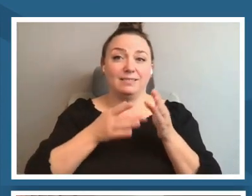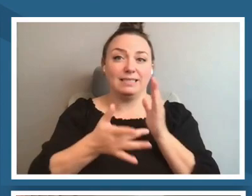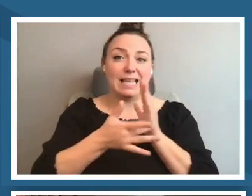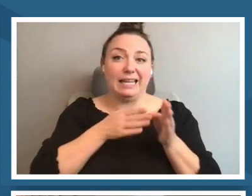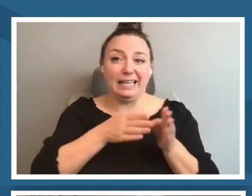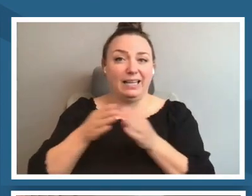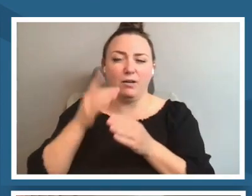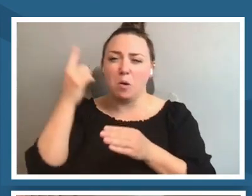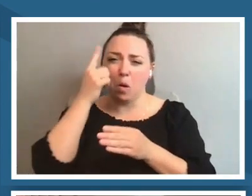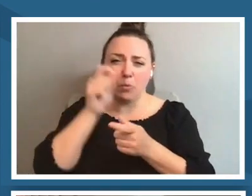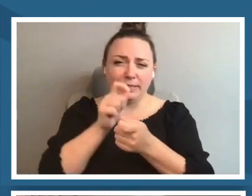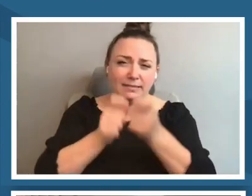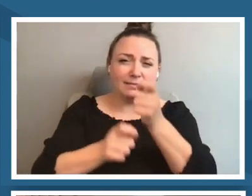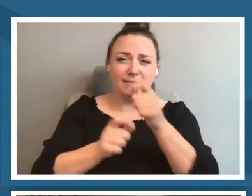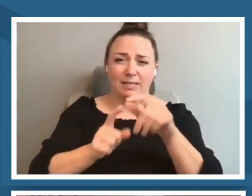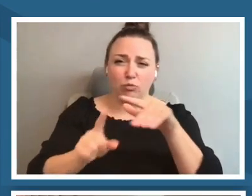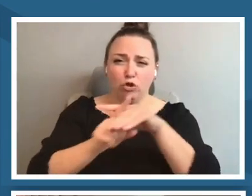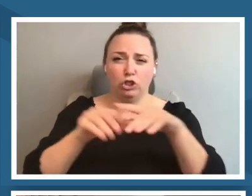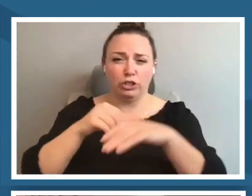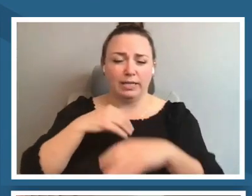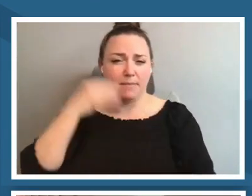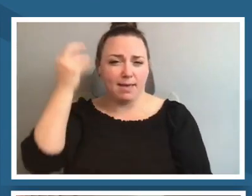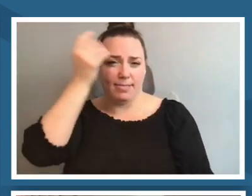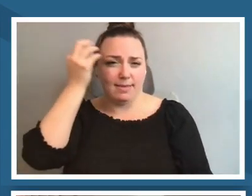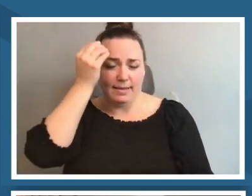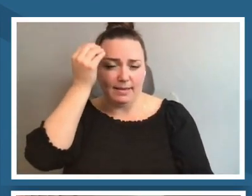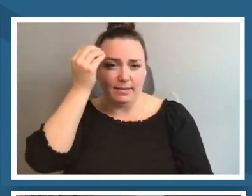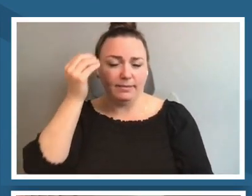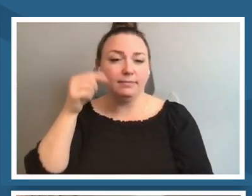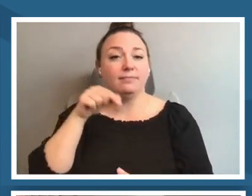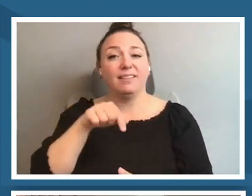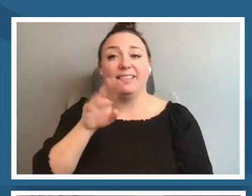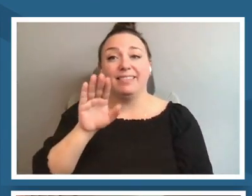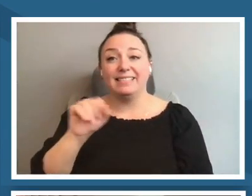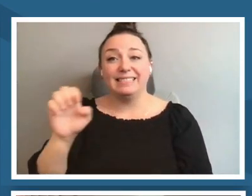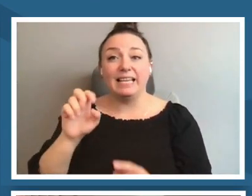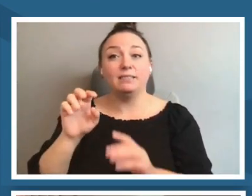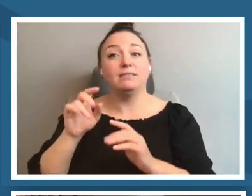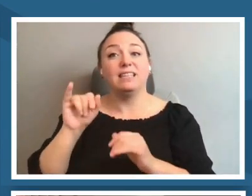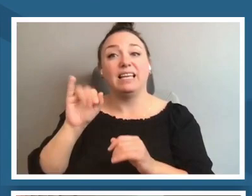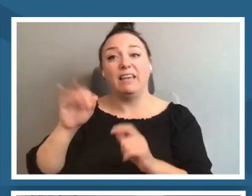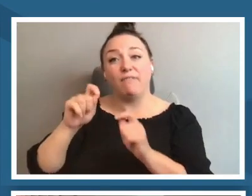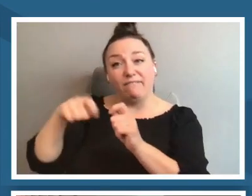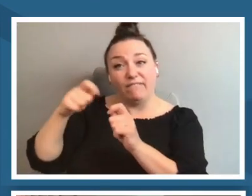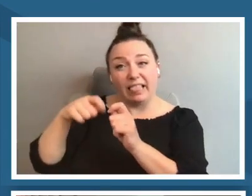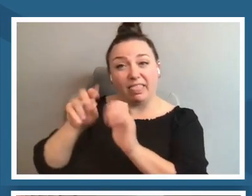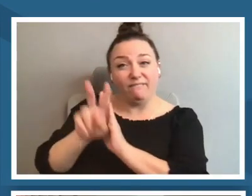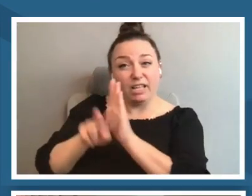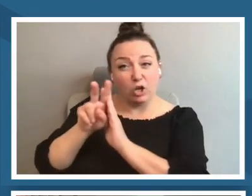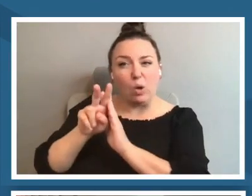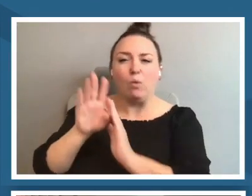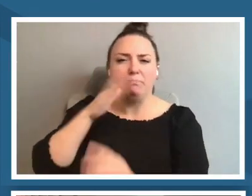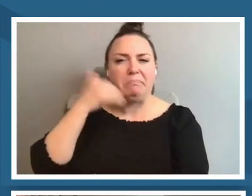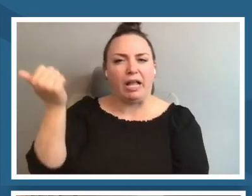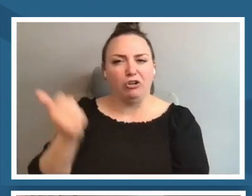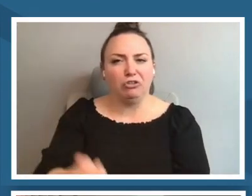own thinking um and in this case video work would have been much better next slide